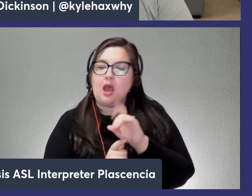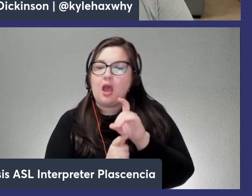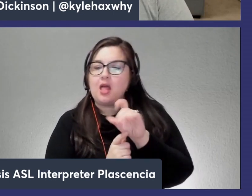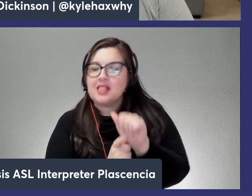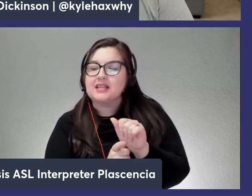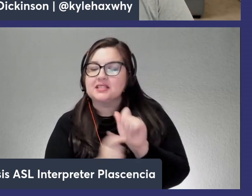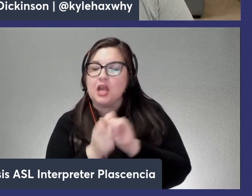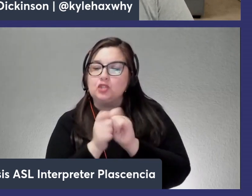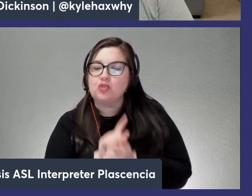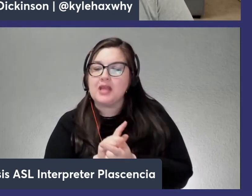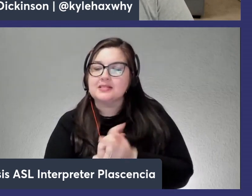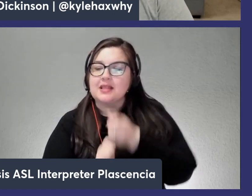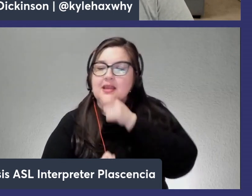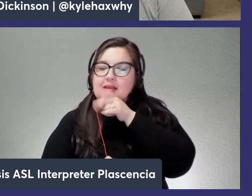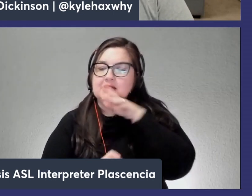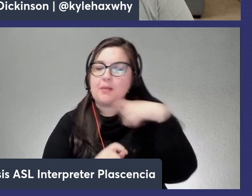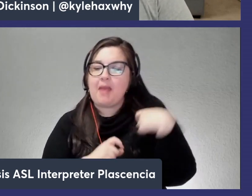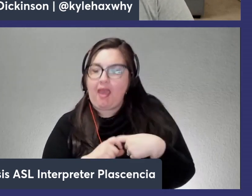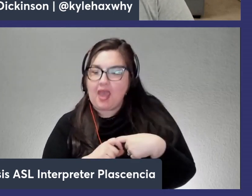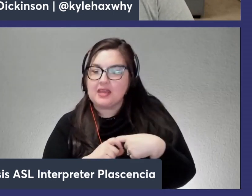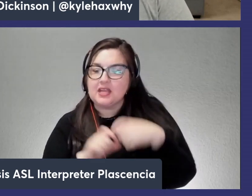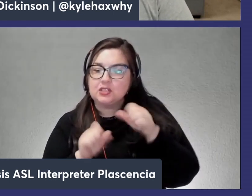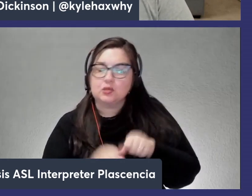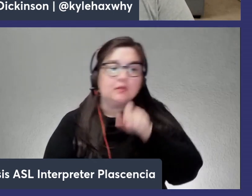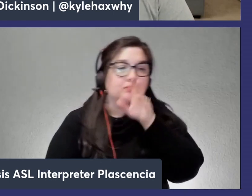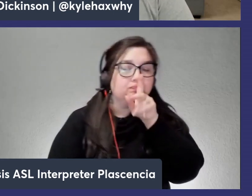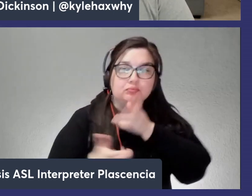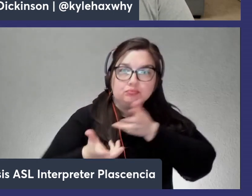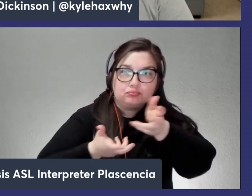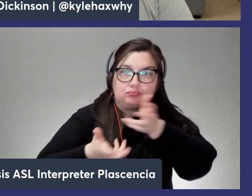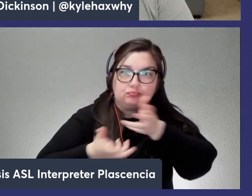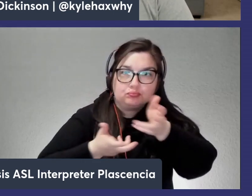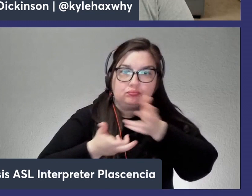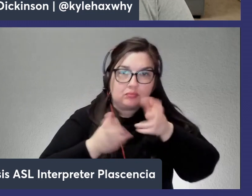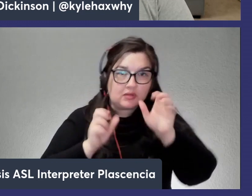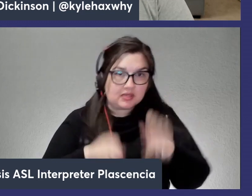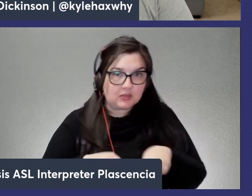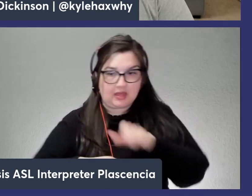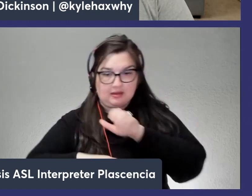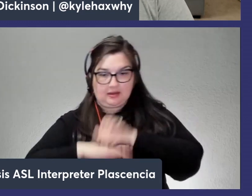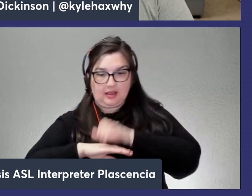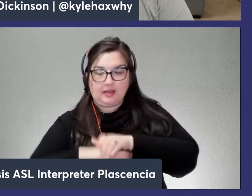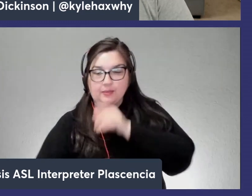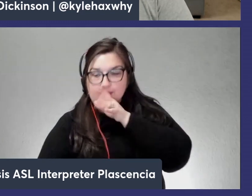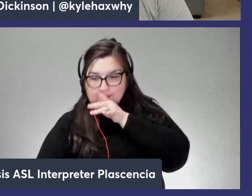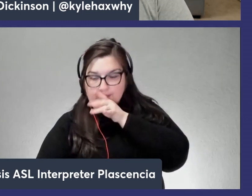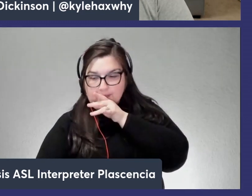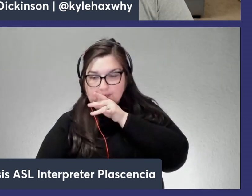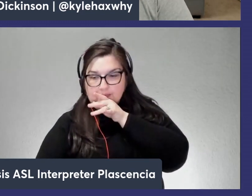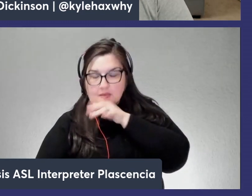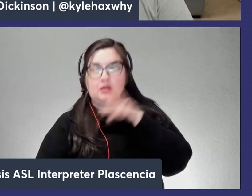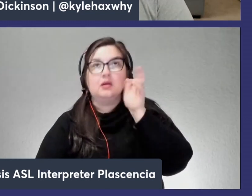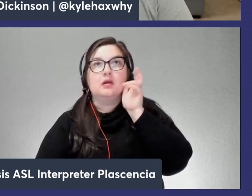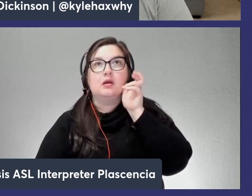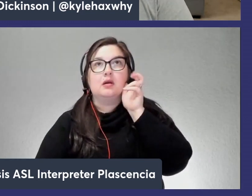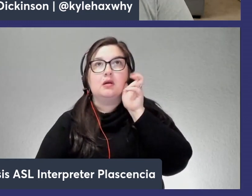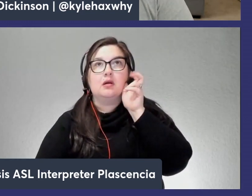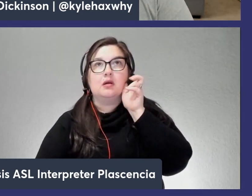and you can talk to another person who speaks Spanish, and when you say something in English, Alexa listens to that in English, translates in Spanish